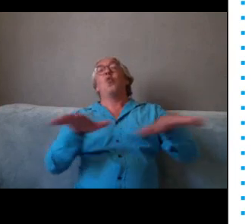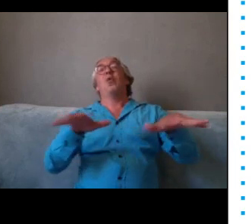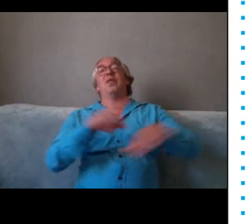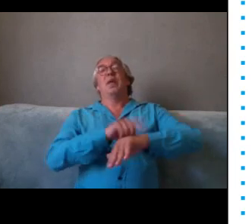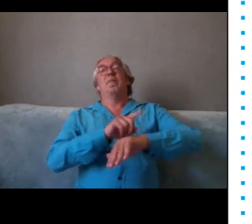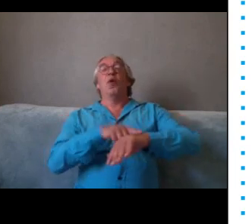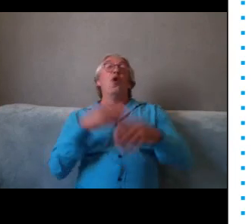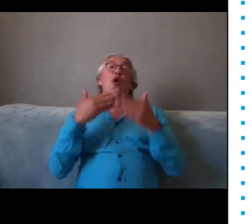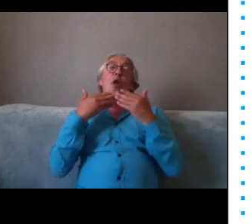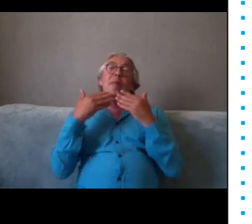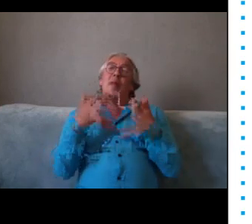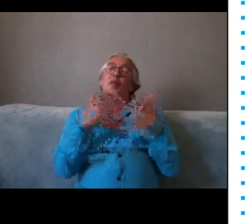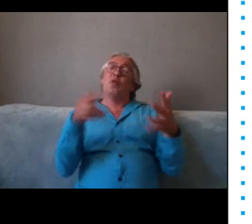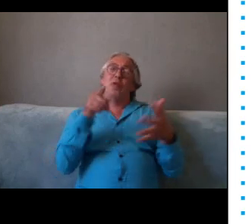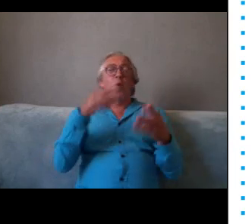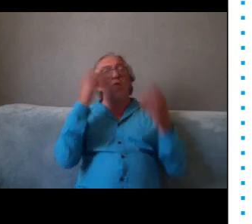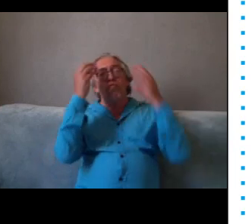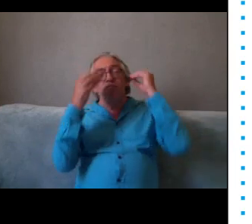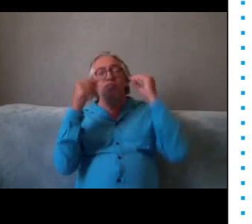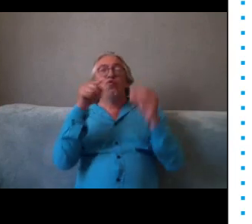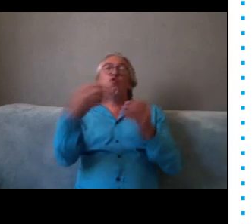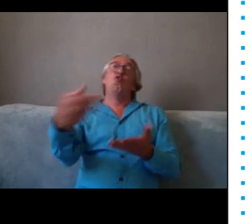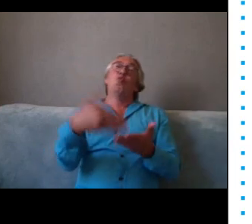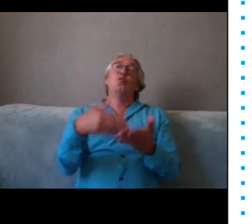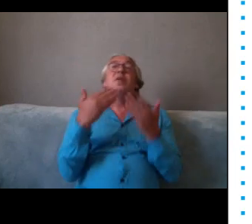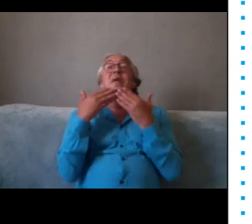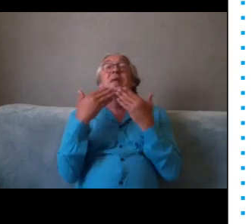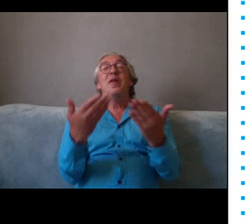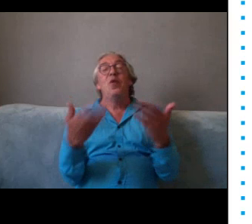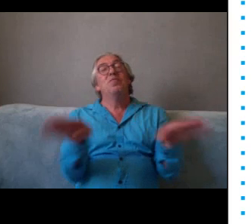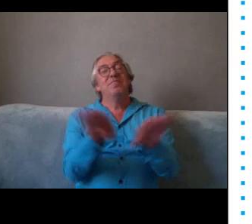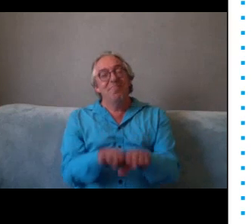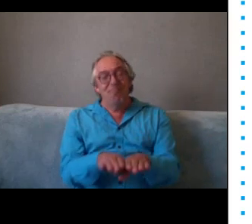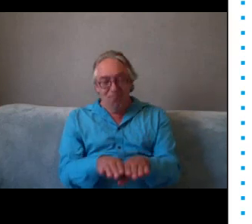Stay well, stay healthy, do mobility, stay tuned.